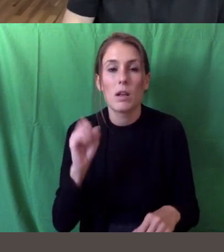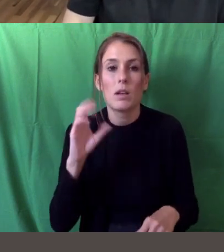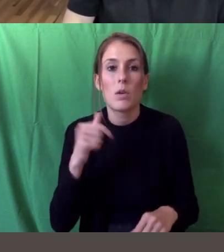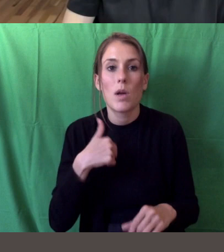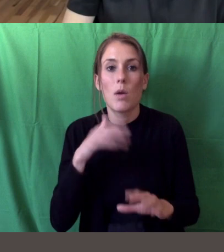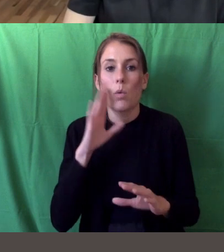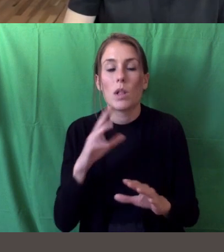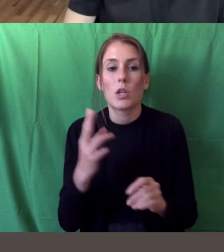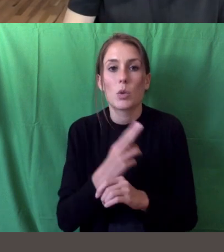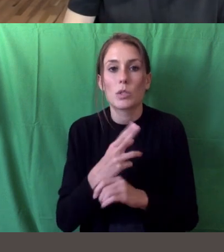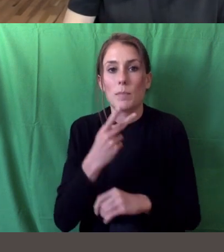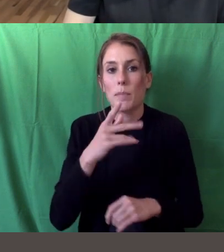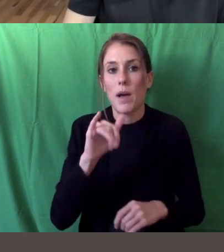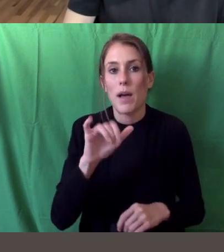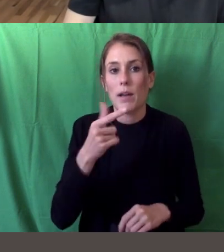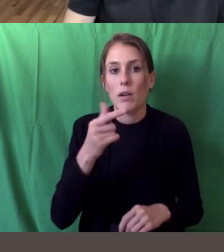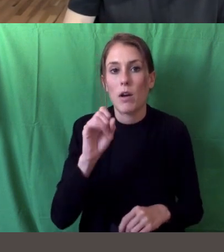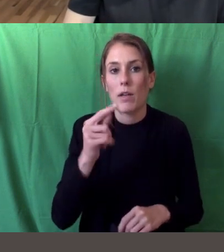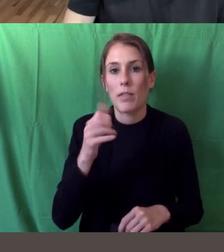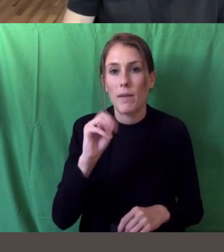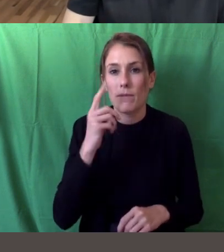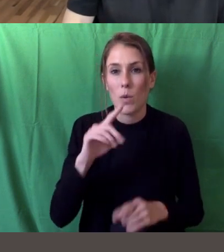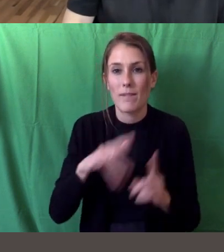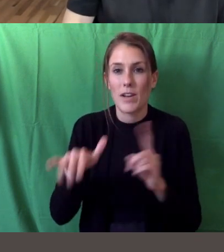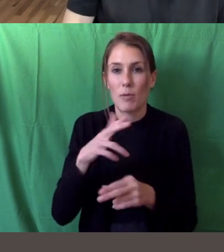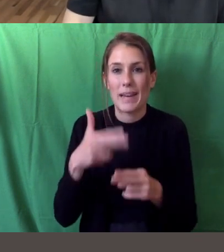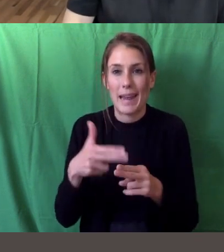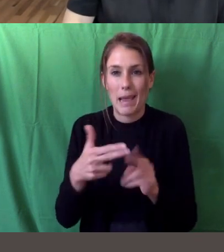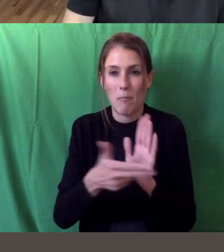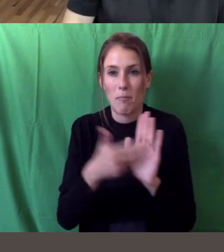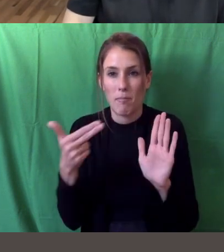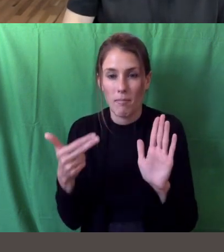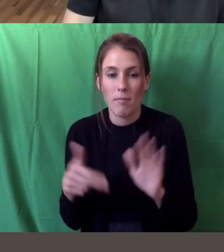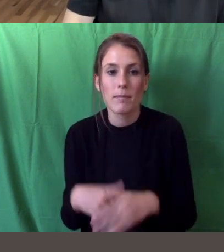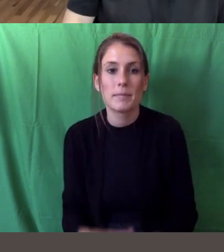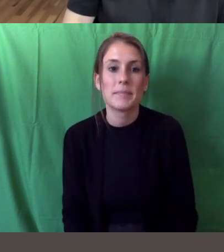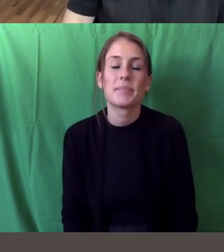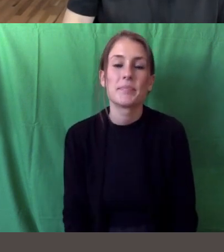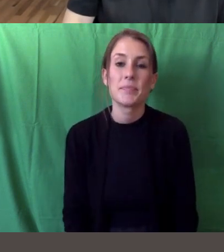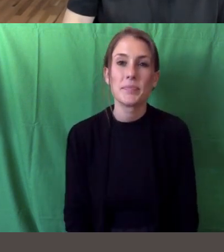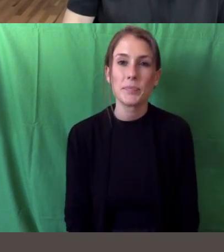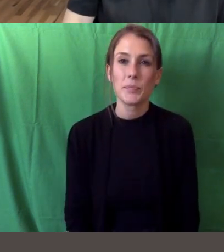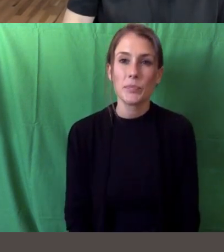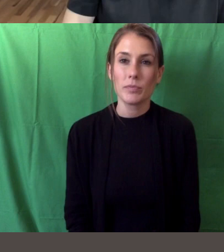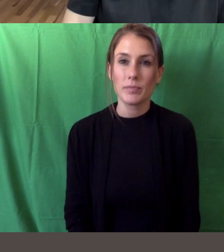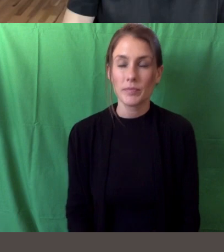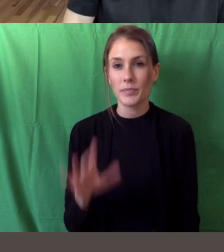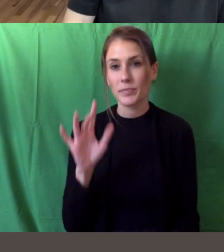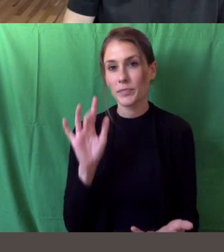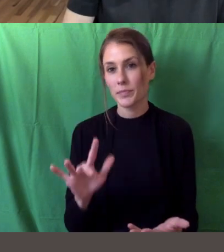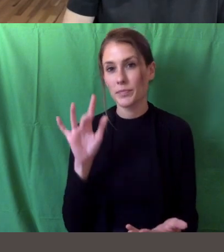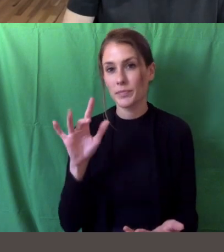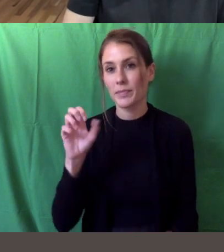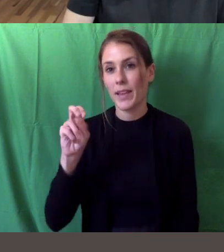I'm going to use PyGotham for my environment name here. And then we're going to hit enter.